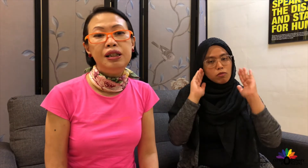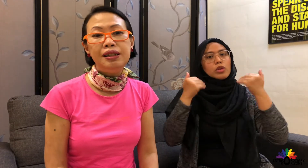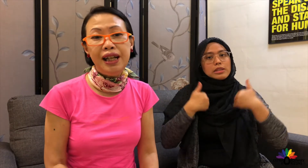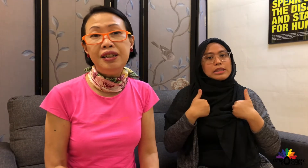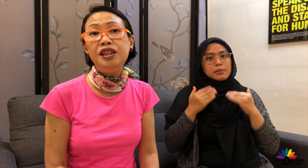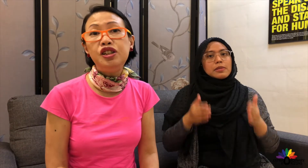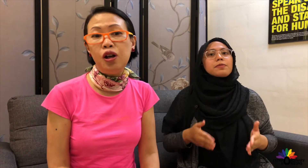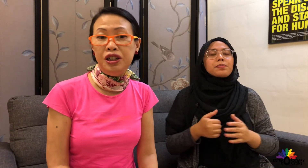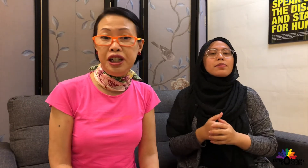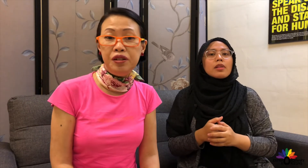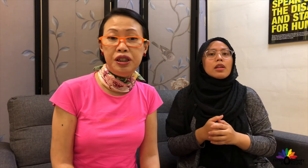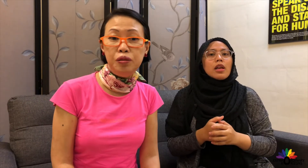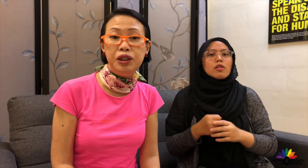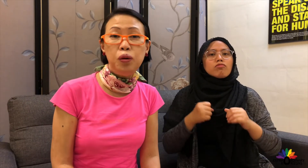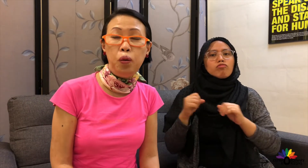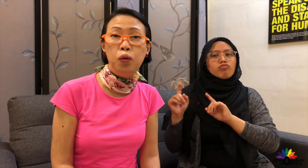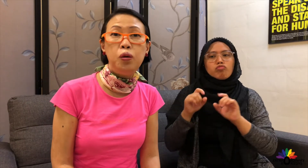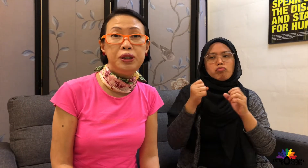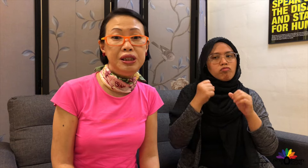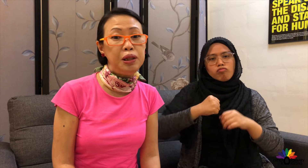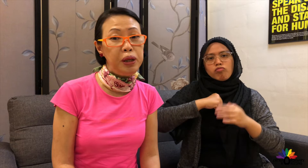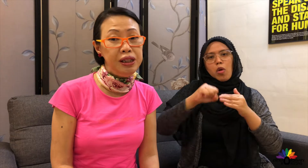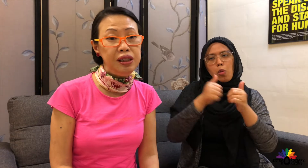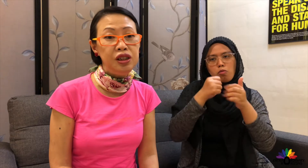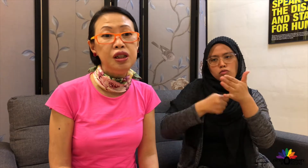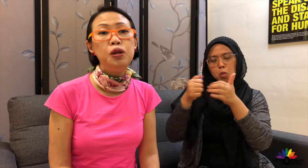standing in solidarity with all autistic persons